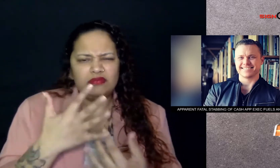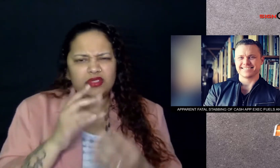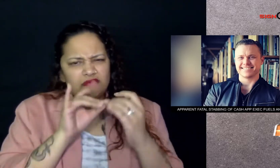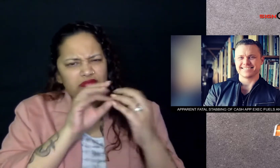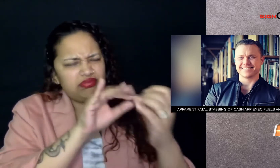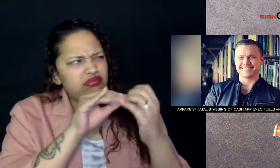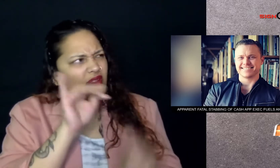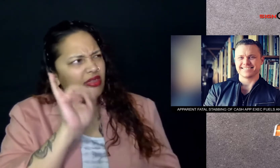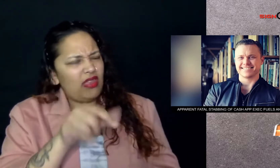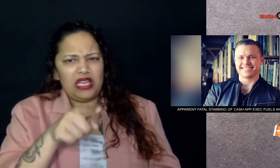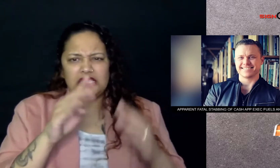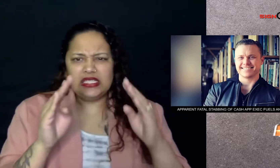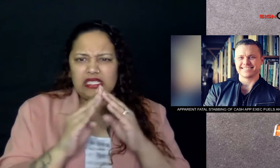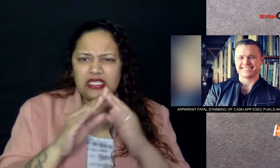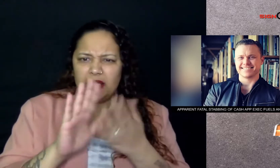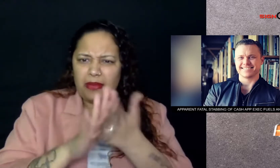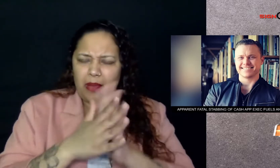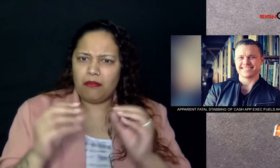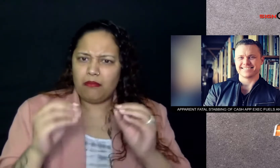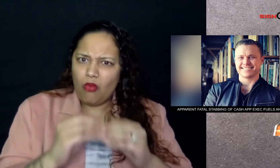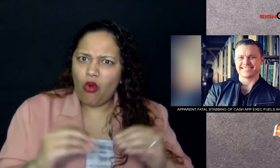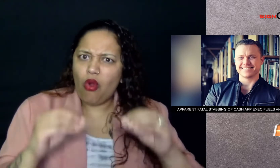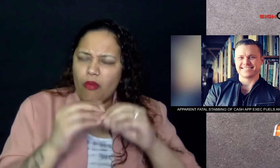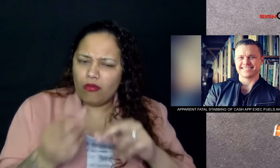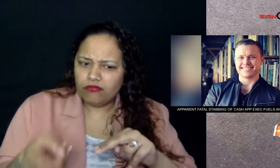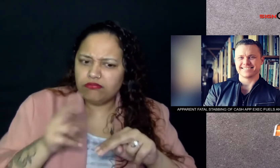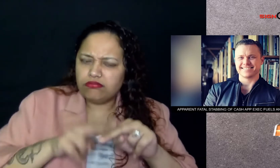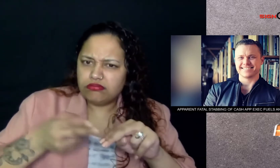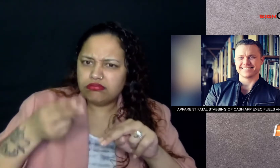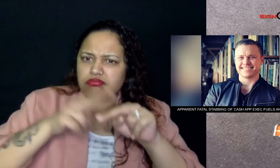Residents argue that the city is becoming more and more dangerous.